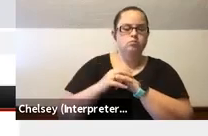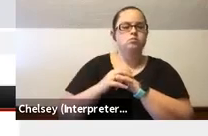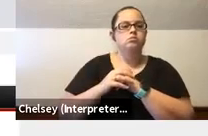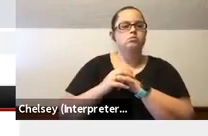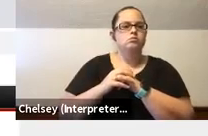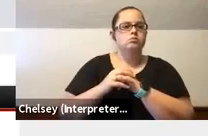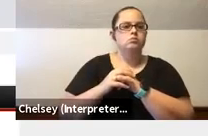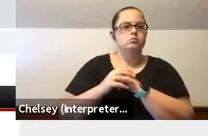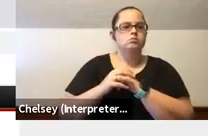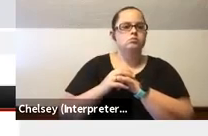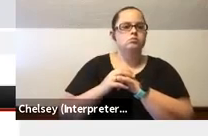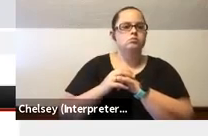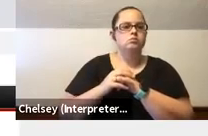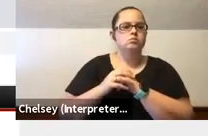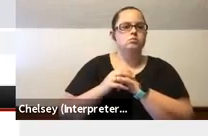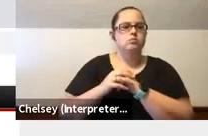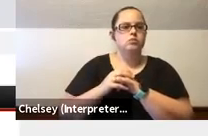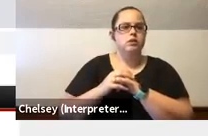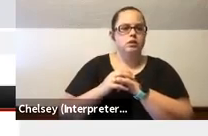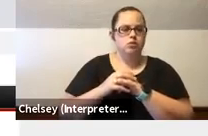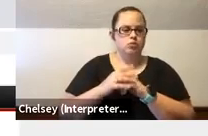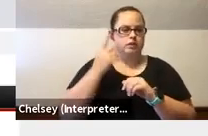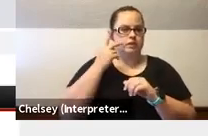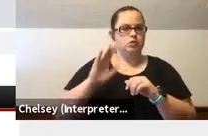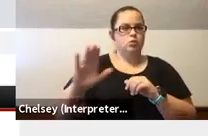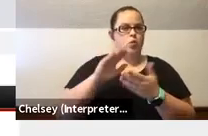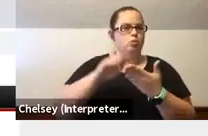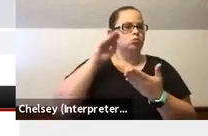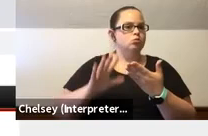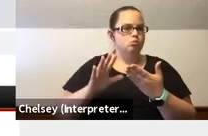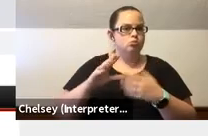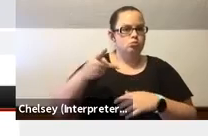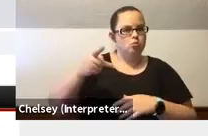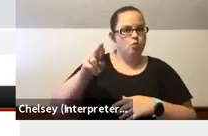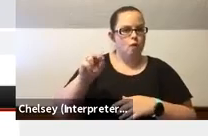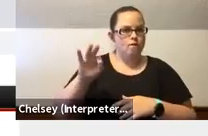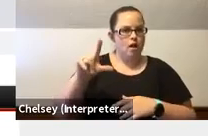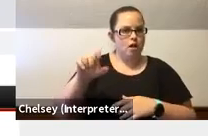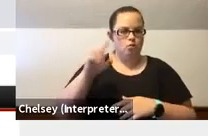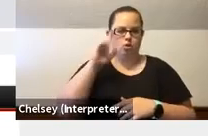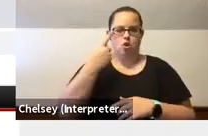Sage Talbot: Bring you to your student profile. This is what your student profile in AIM is going to look like. So you have your dashboard here,